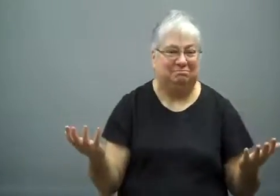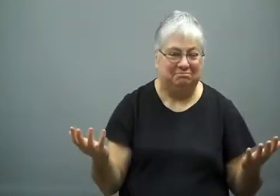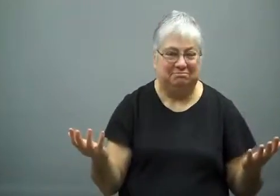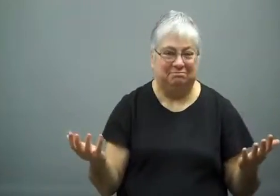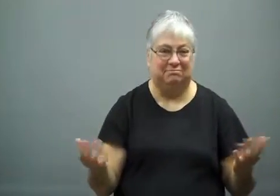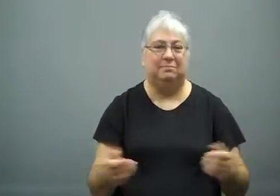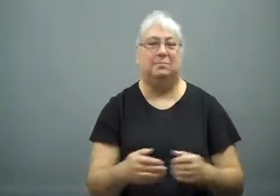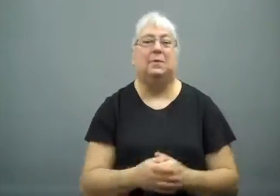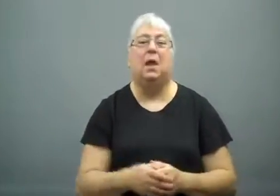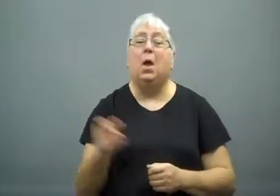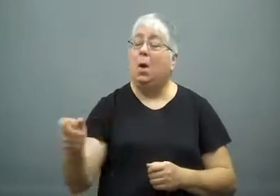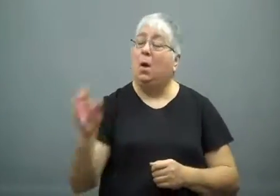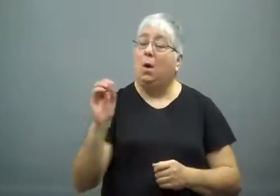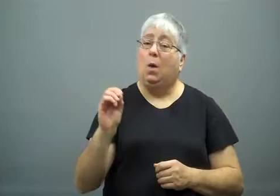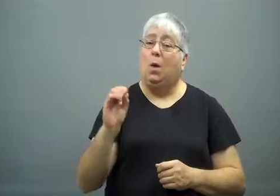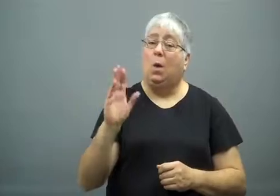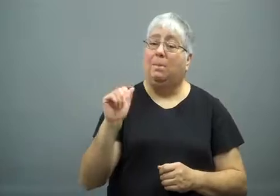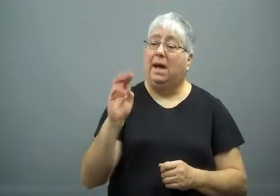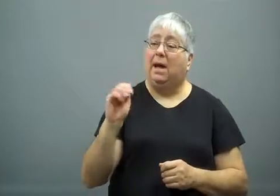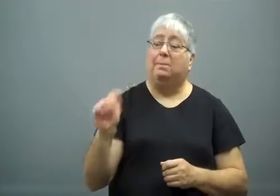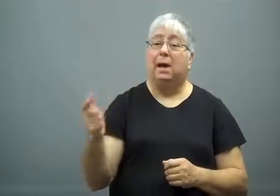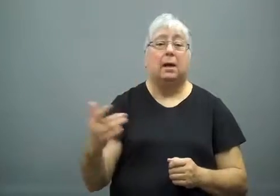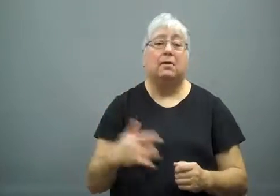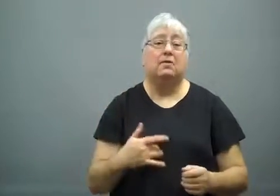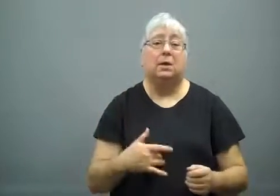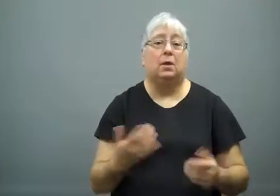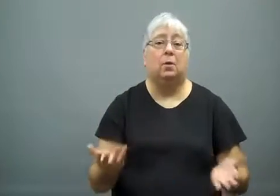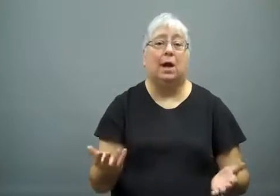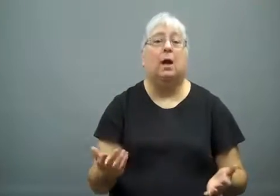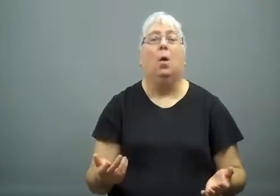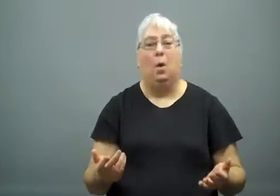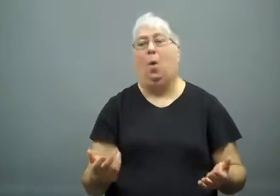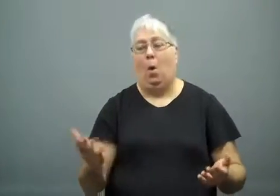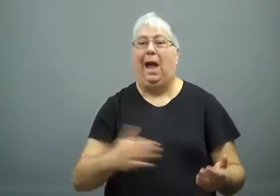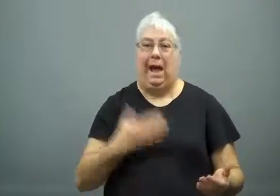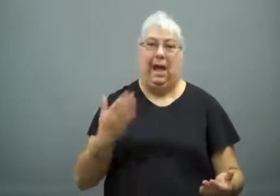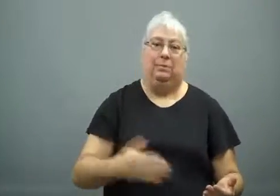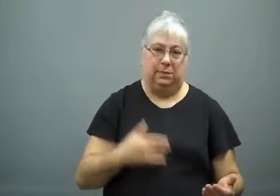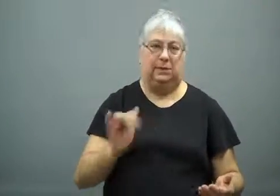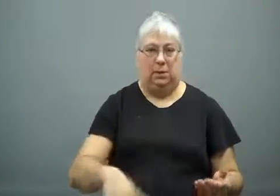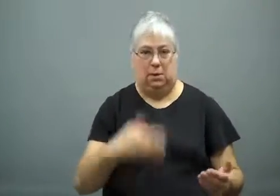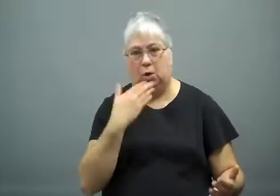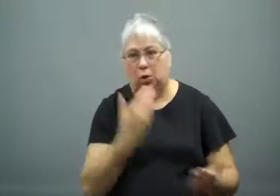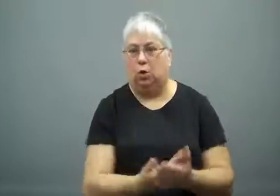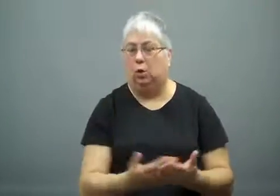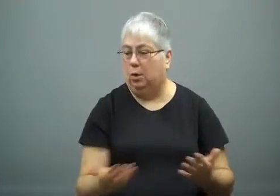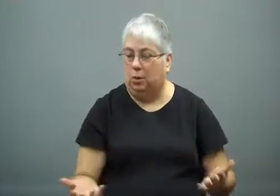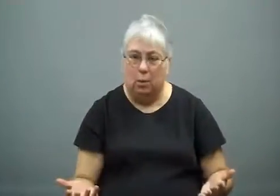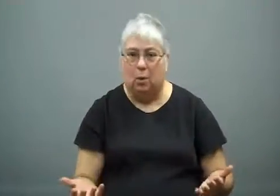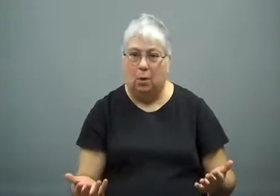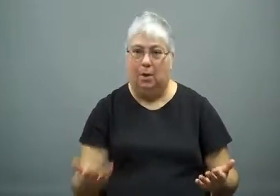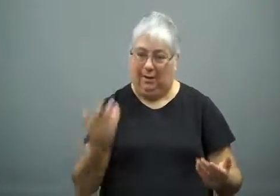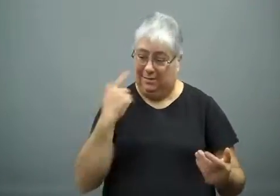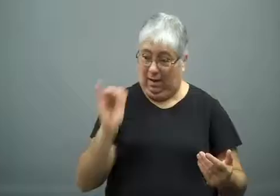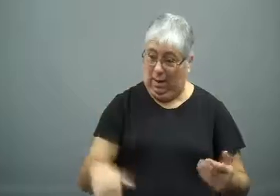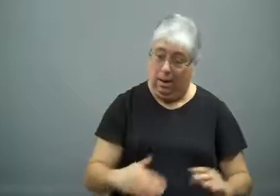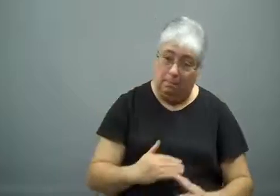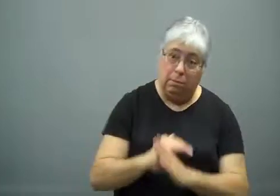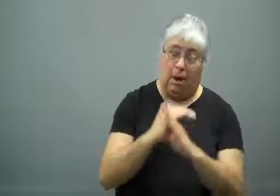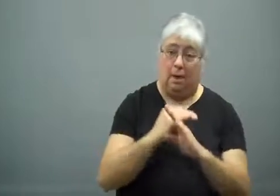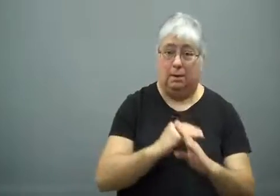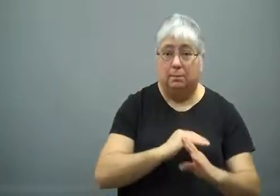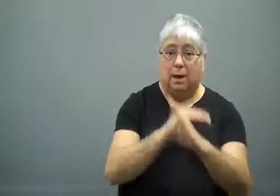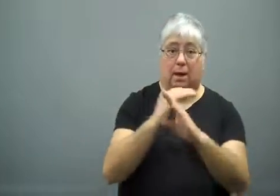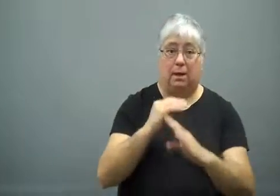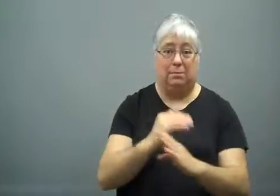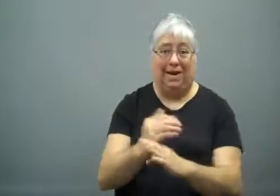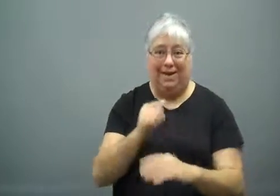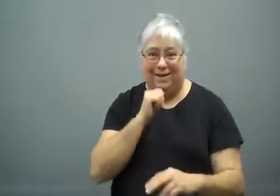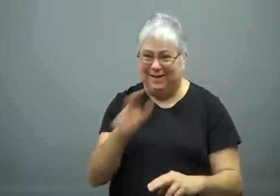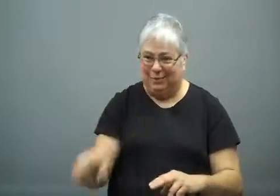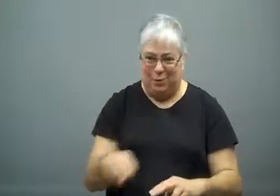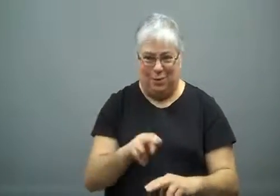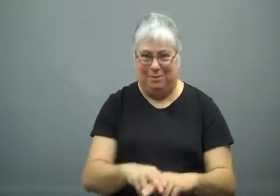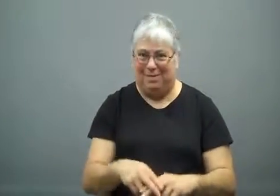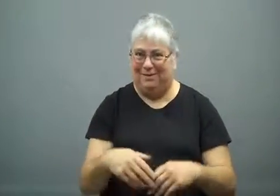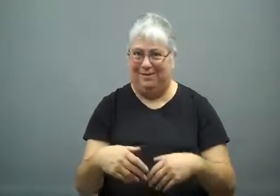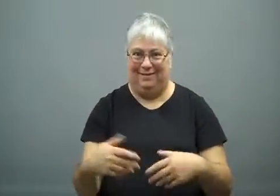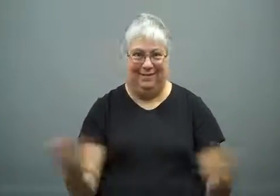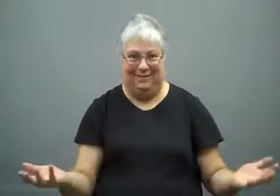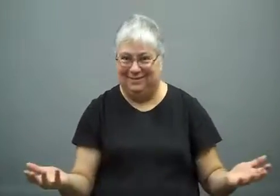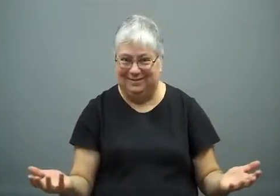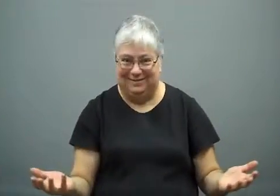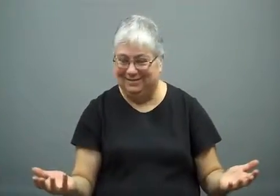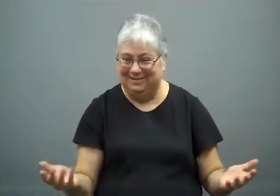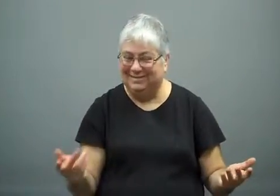Obama was happy and said it was a good thing.